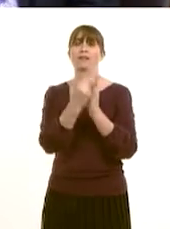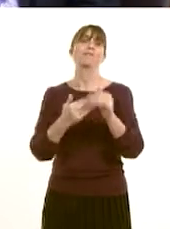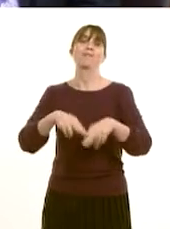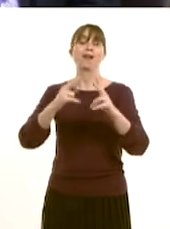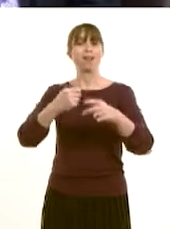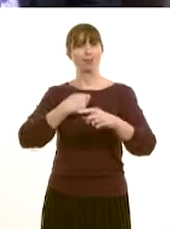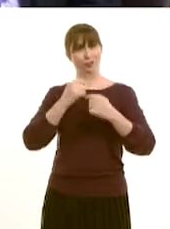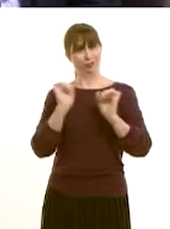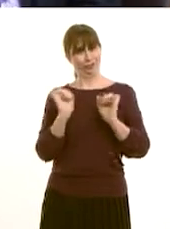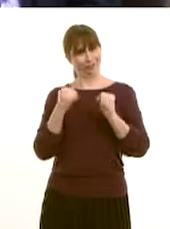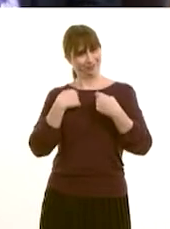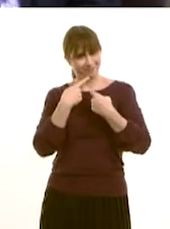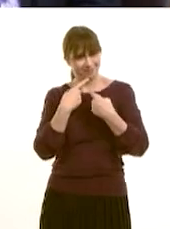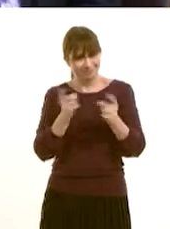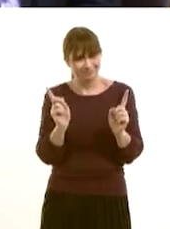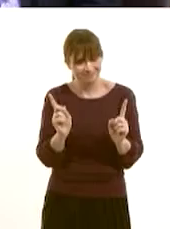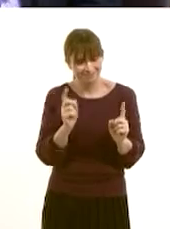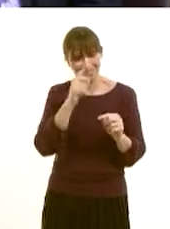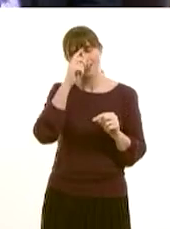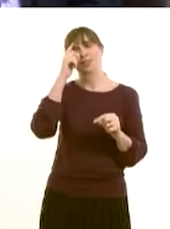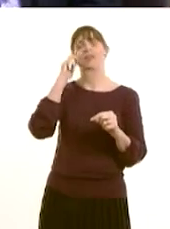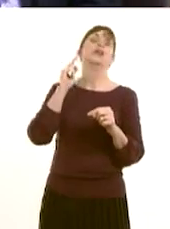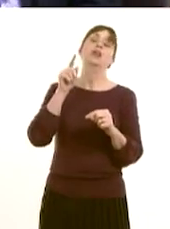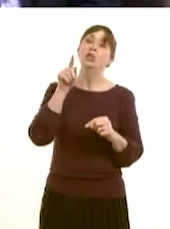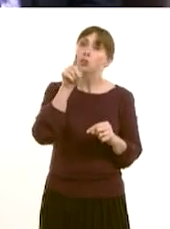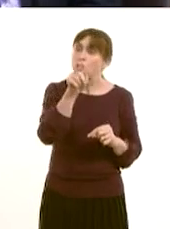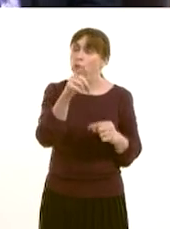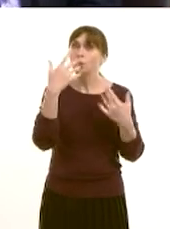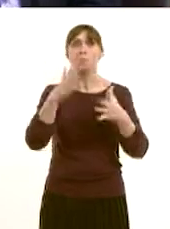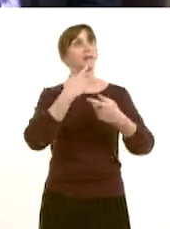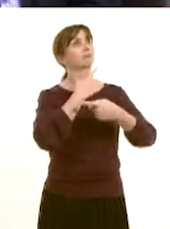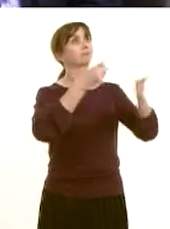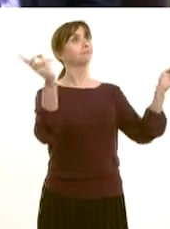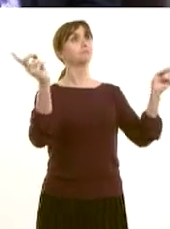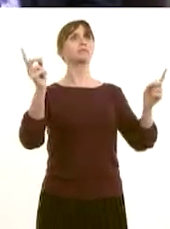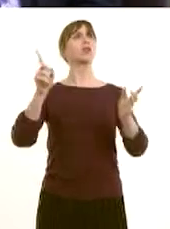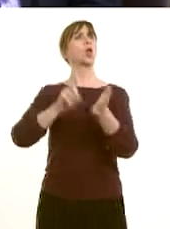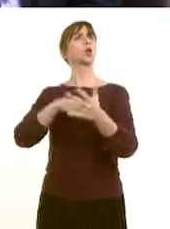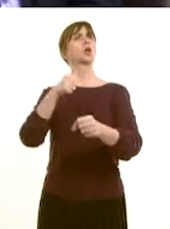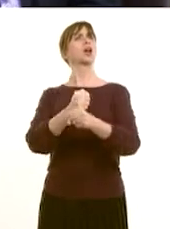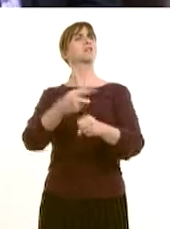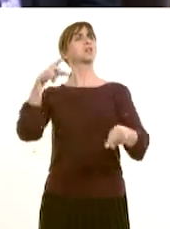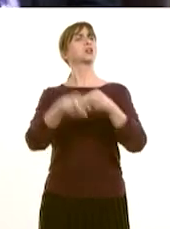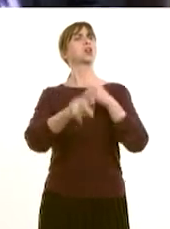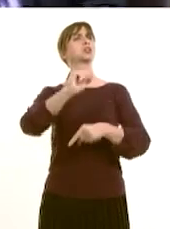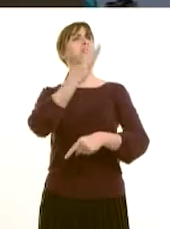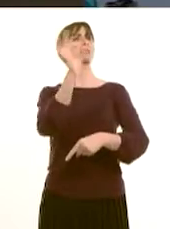I have to say to him that he has declared that he wishes to see local government cut by 12 per cent. Heís declared it.